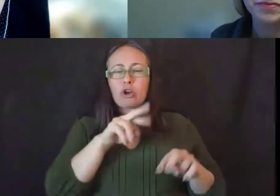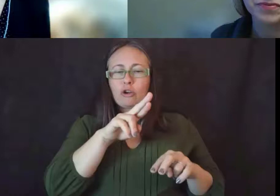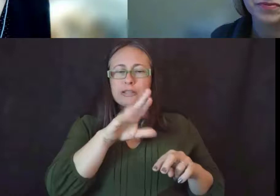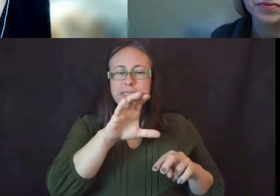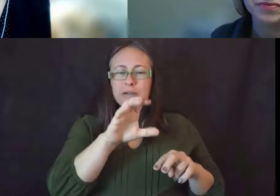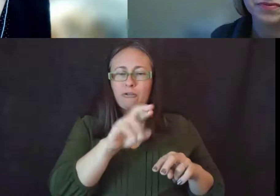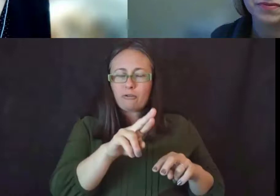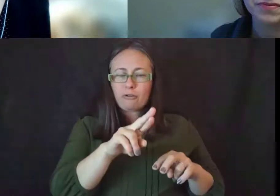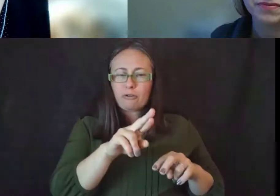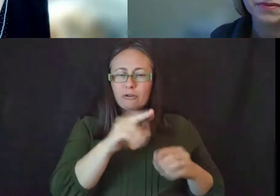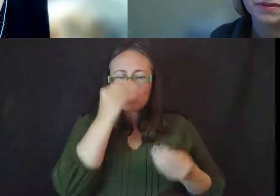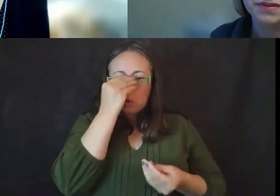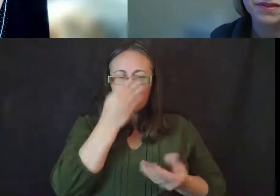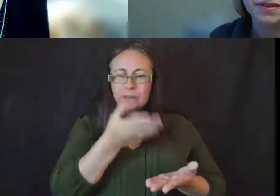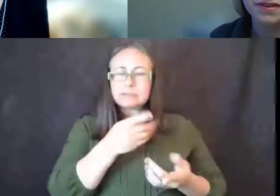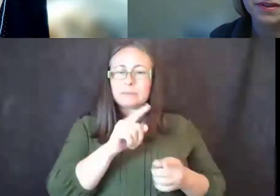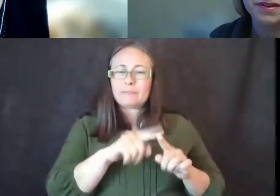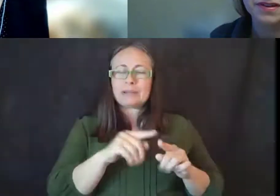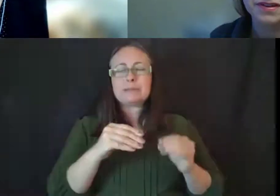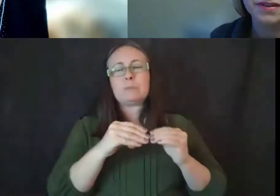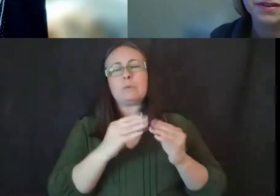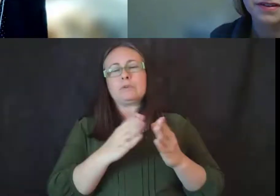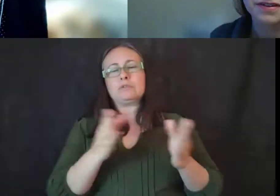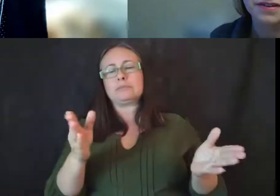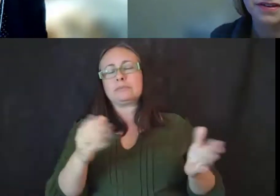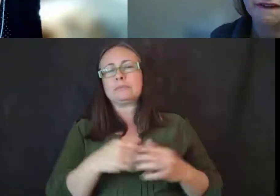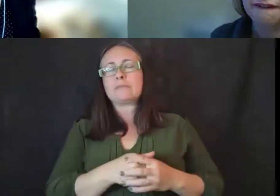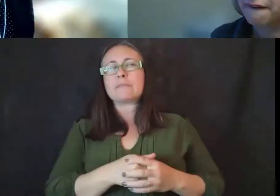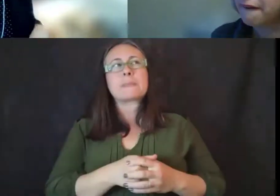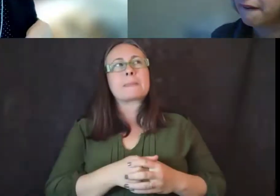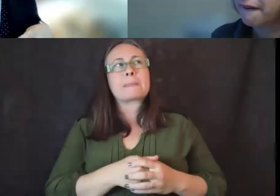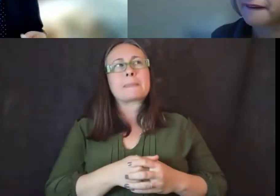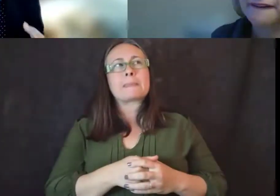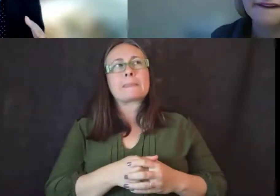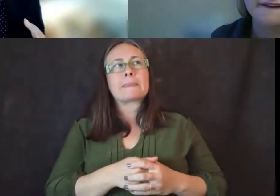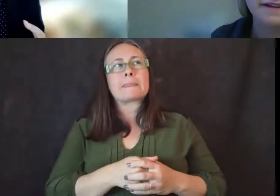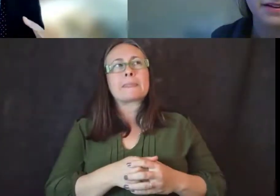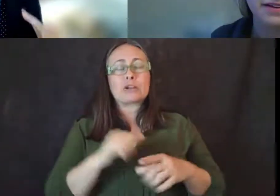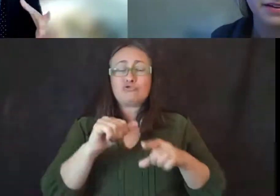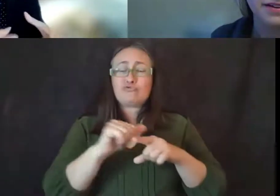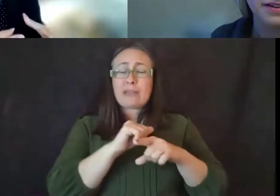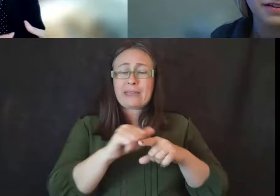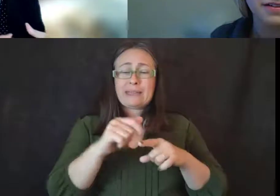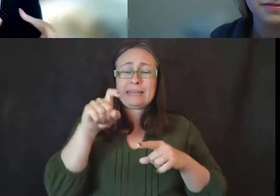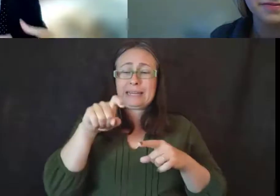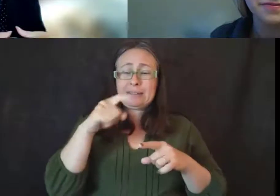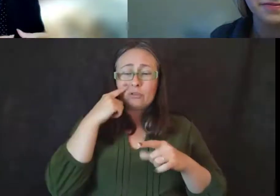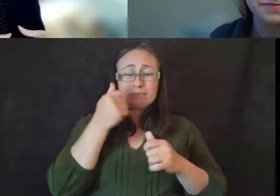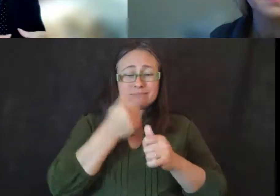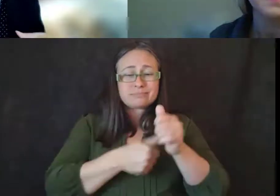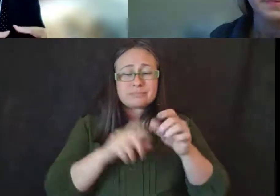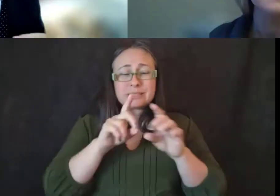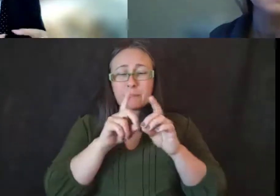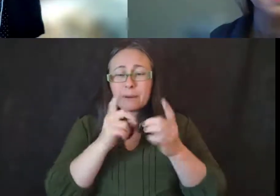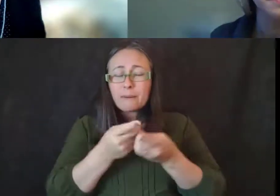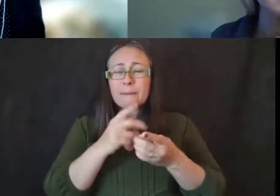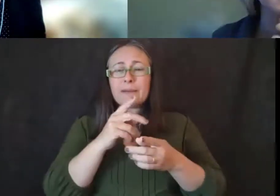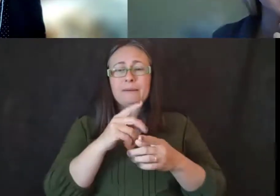But again, it's more general because you really understand that the training needs for each department or type of research is really going to vary,